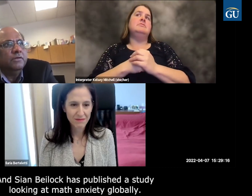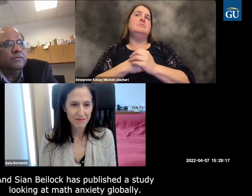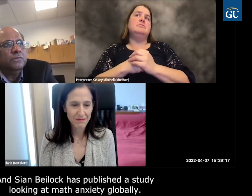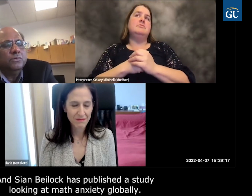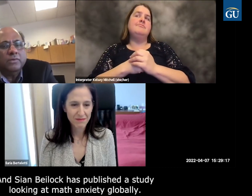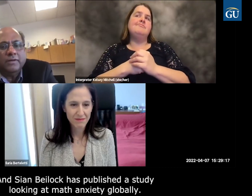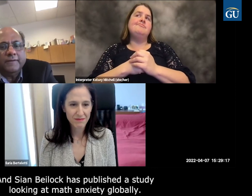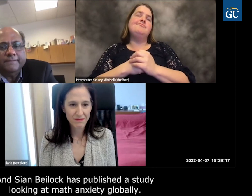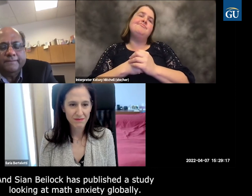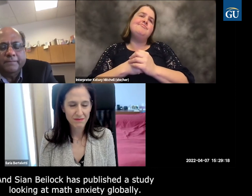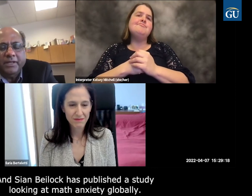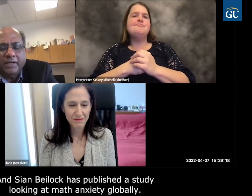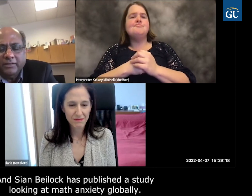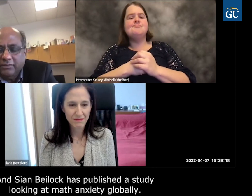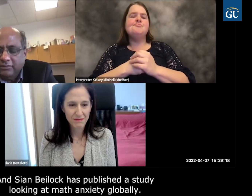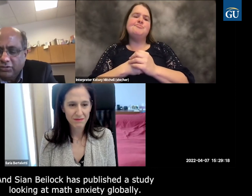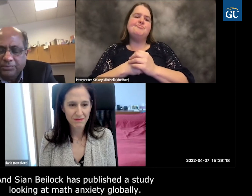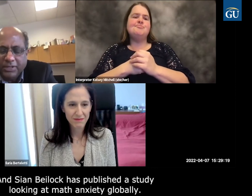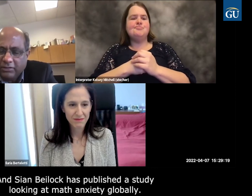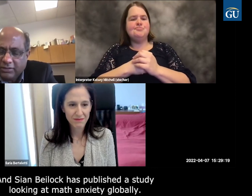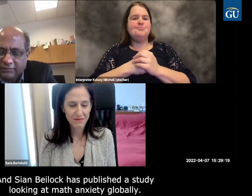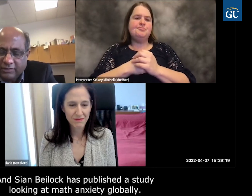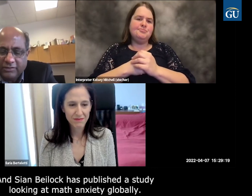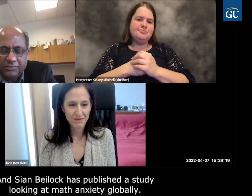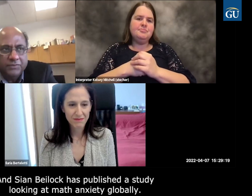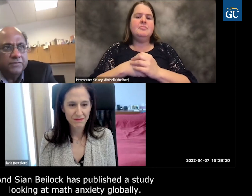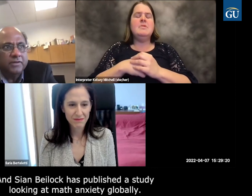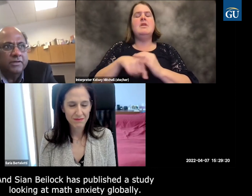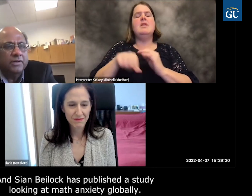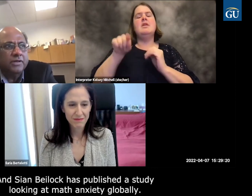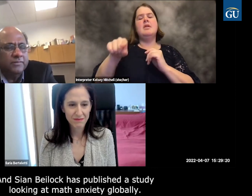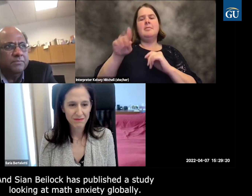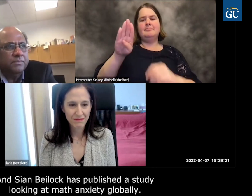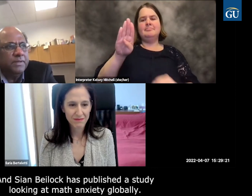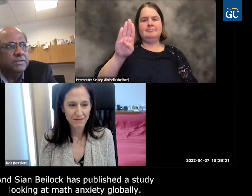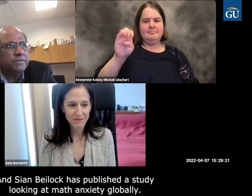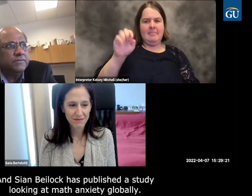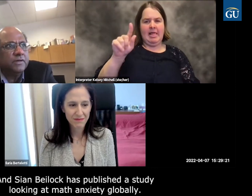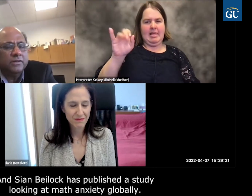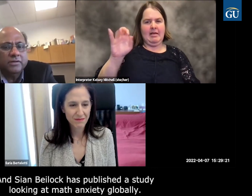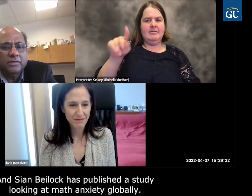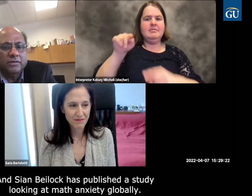so um but and sean bellock has done a